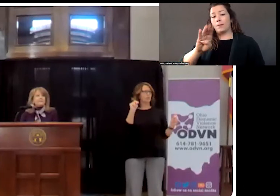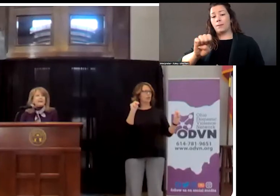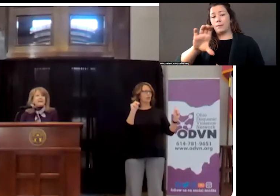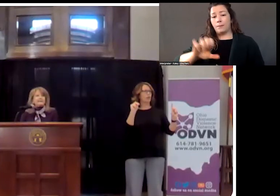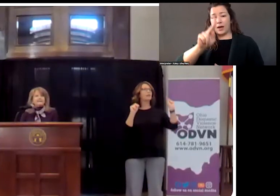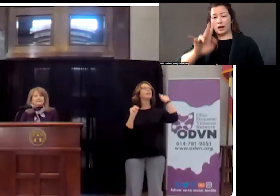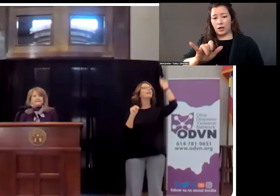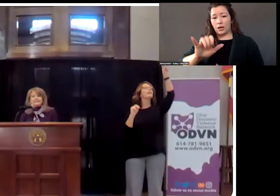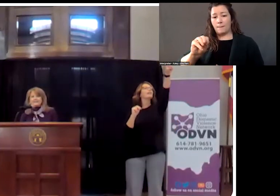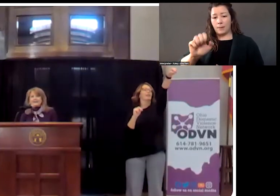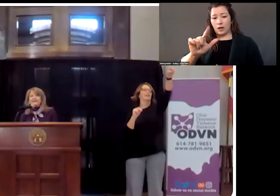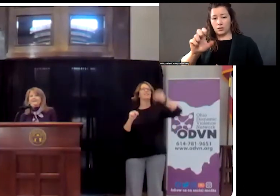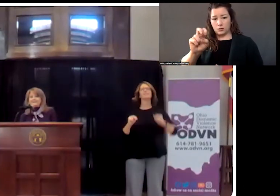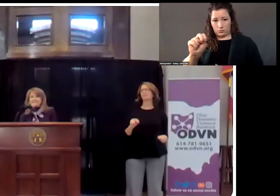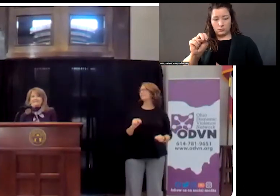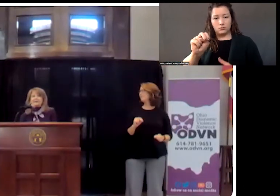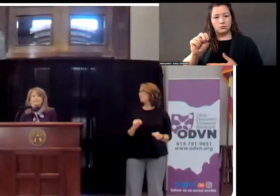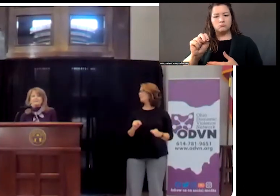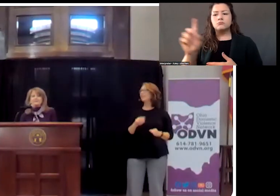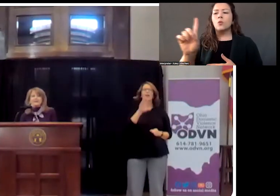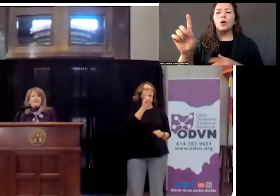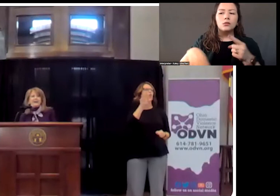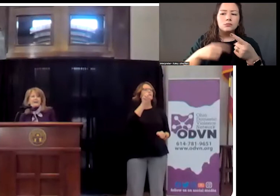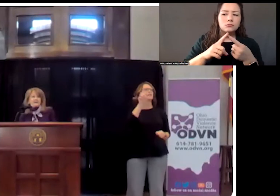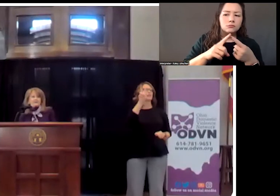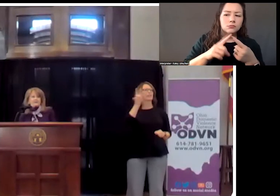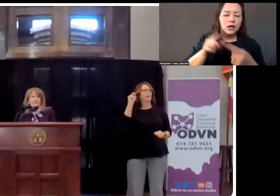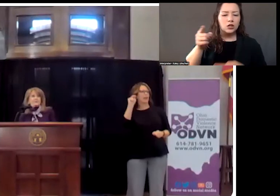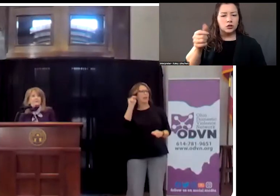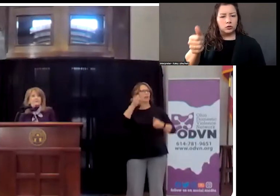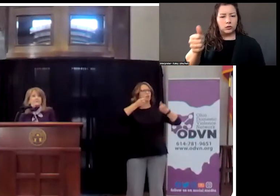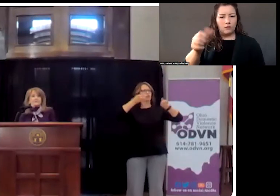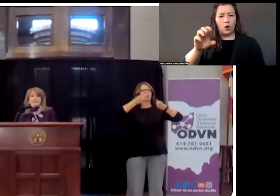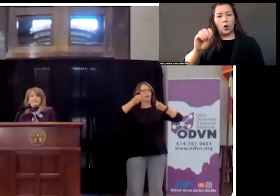Becky is the ODVN director of administration.